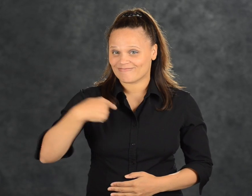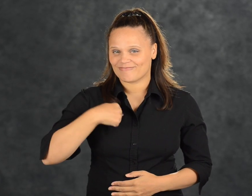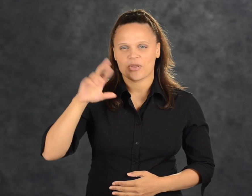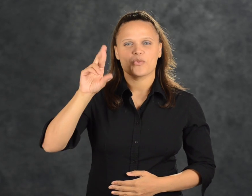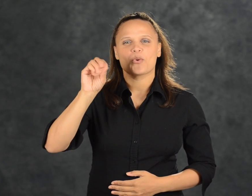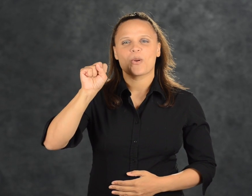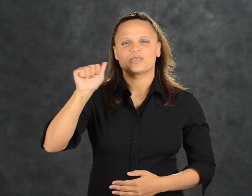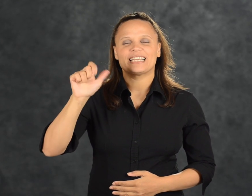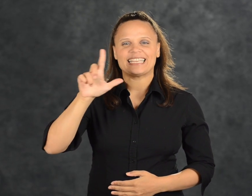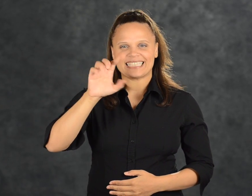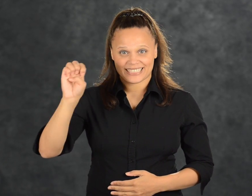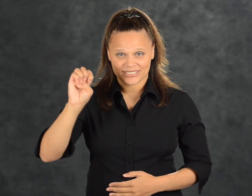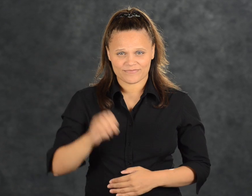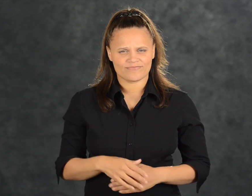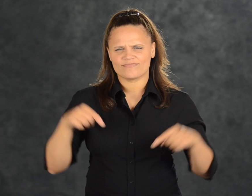Hello. My name is Rosa Lee.